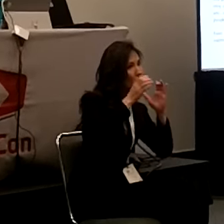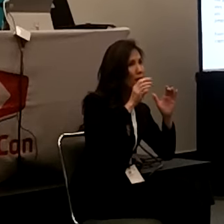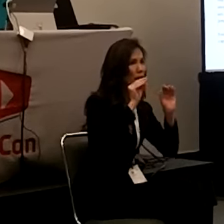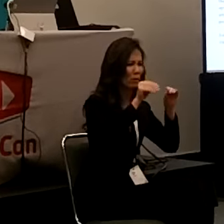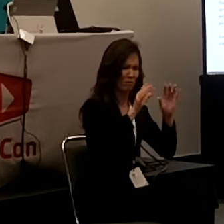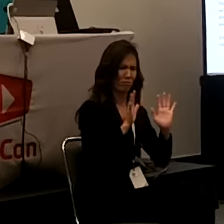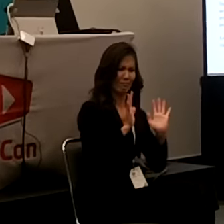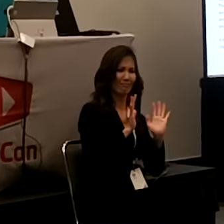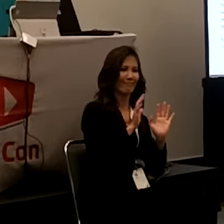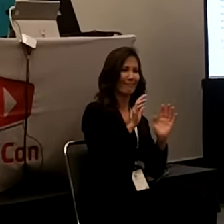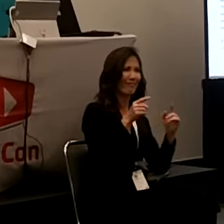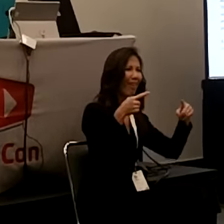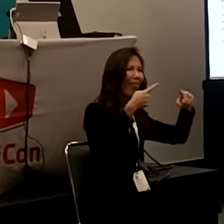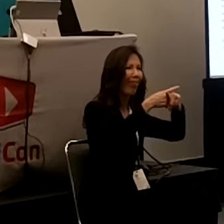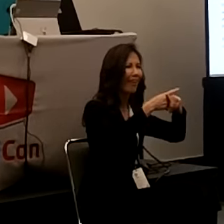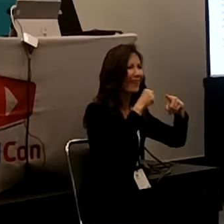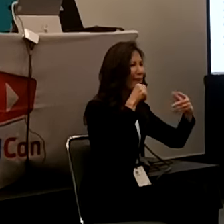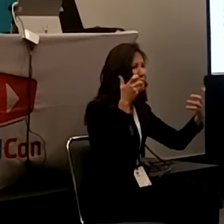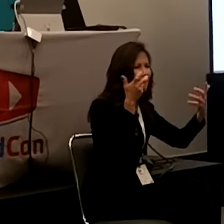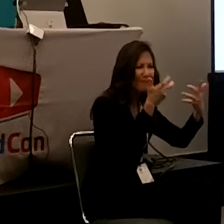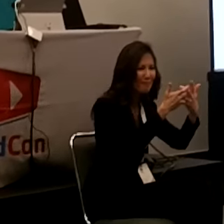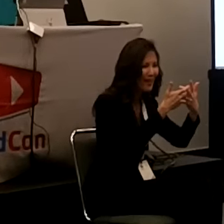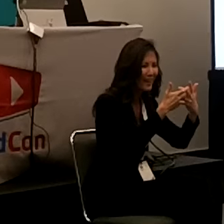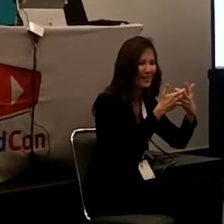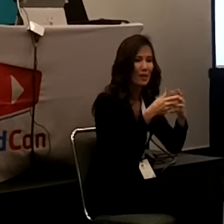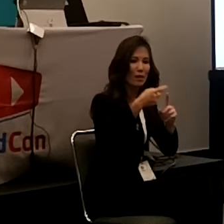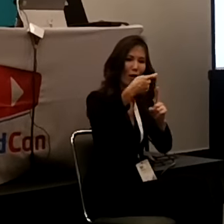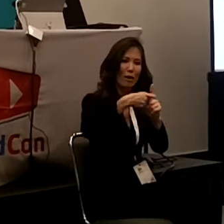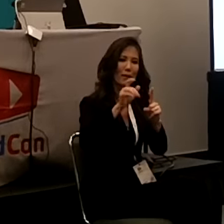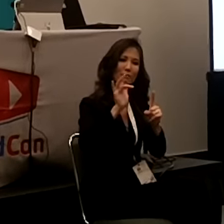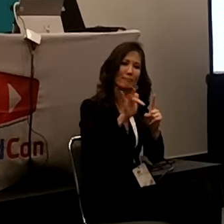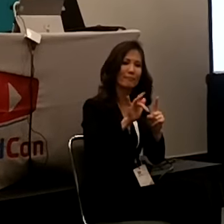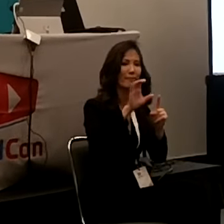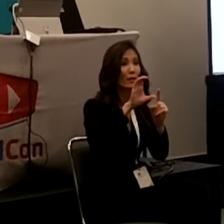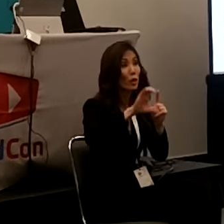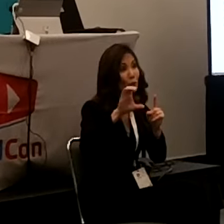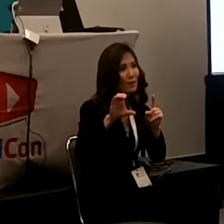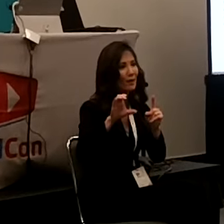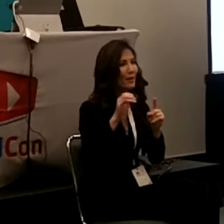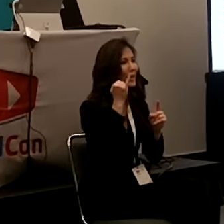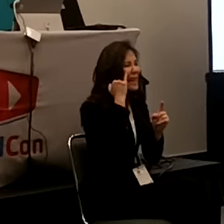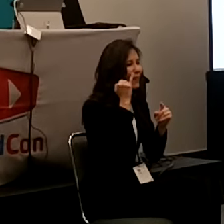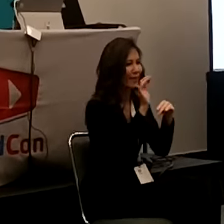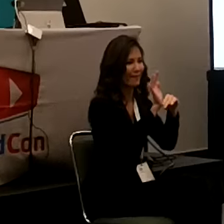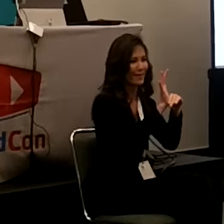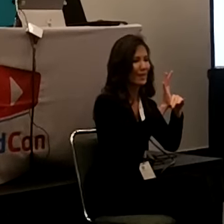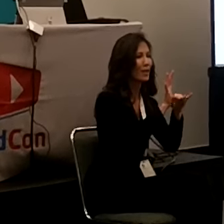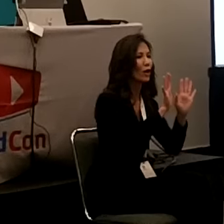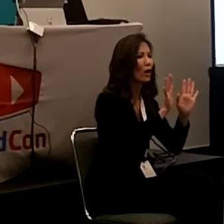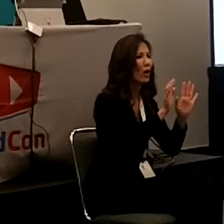Yeah, so, they're not gonna be 100% correct, so if you were to mute a video and then just put that on,